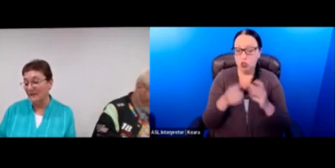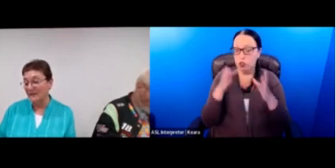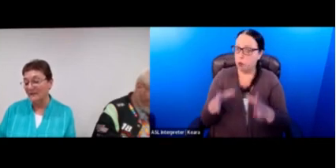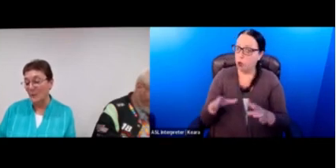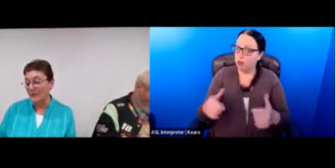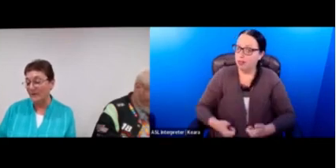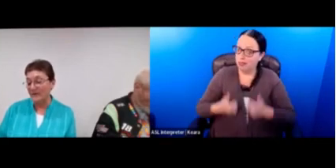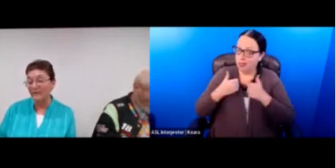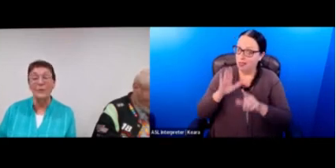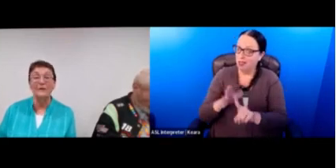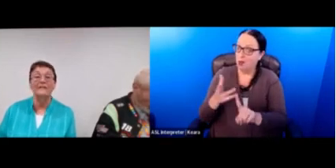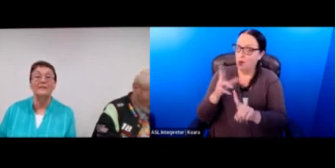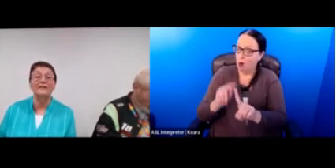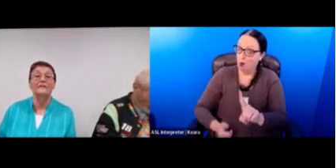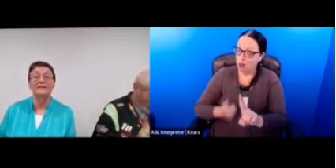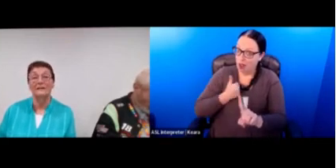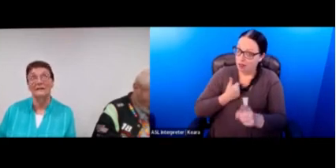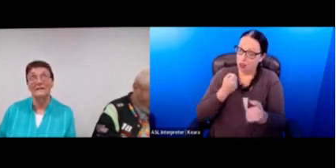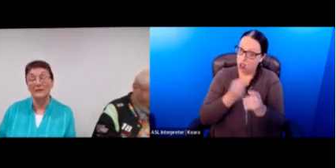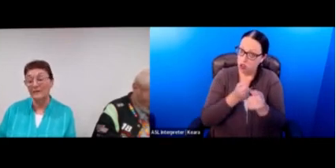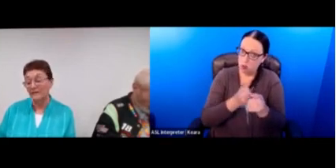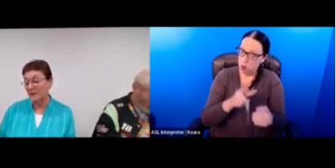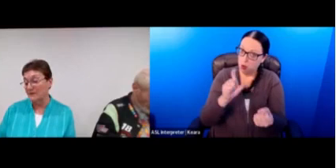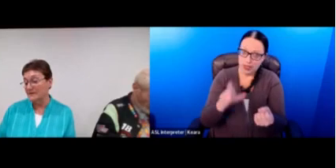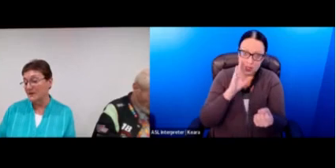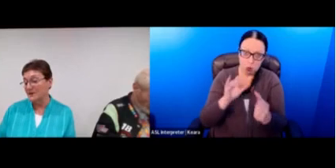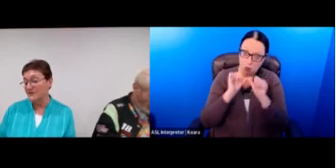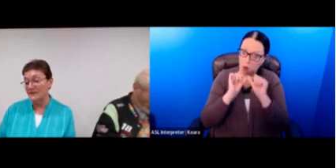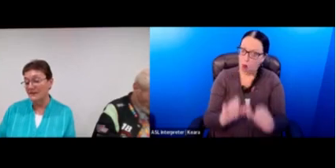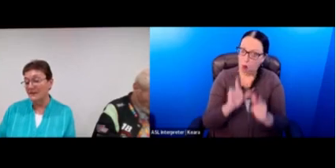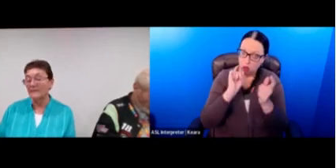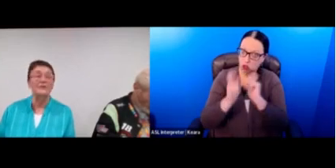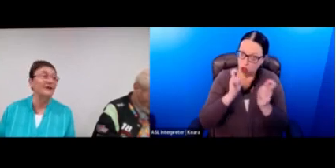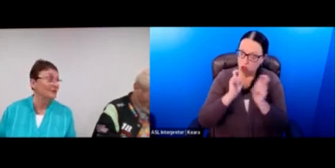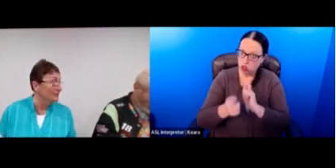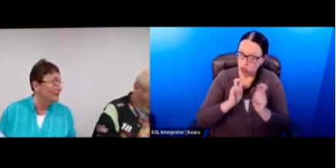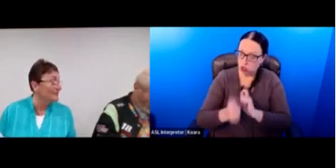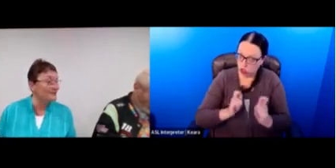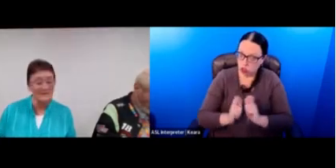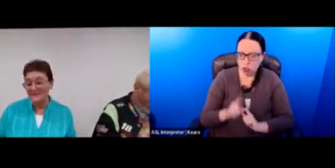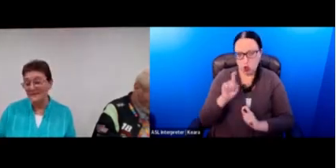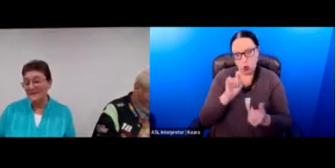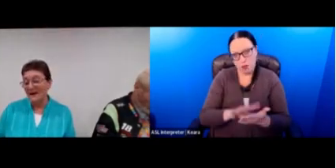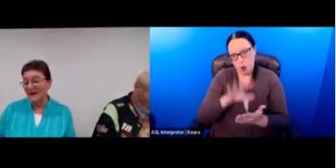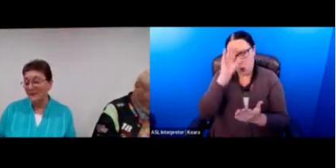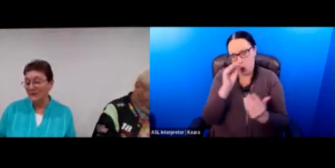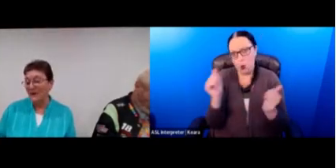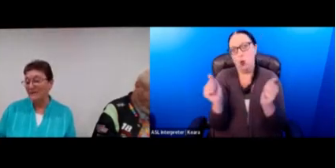their supports that sport needs are continuously going to be changing. So you got to learn with that person, build trust